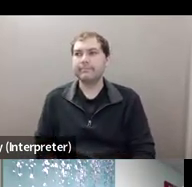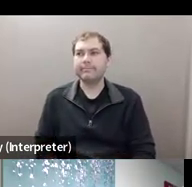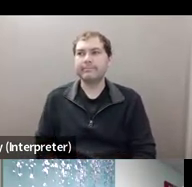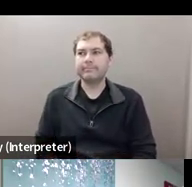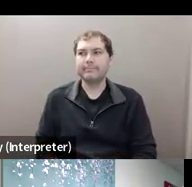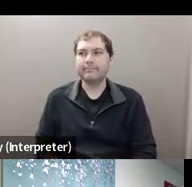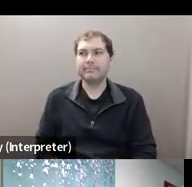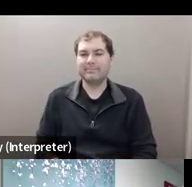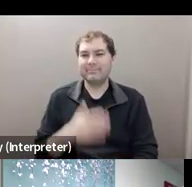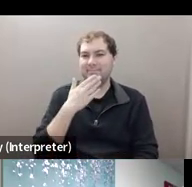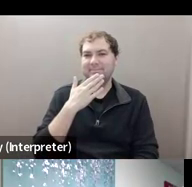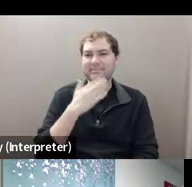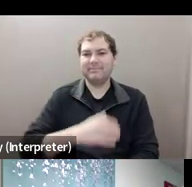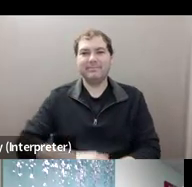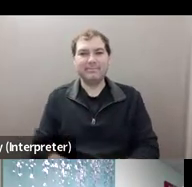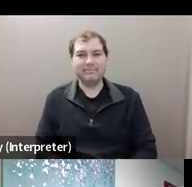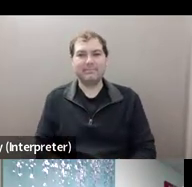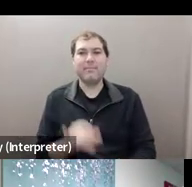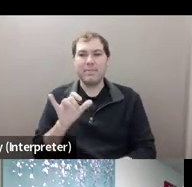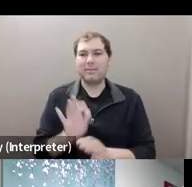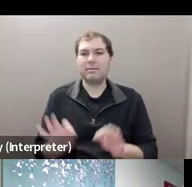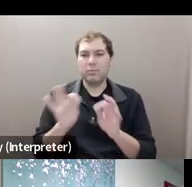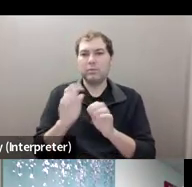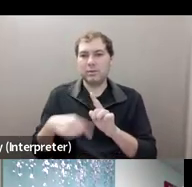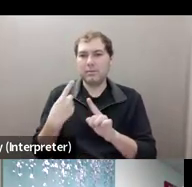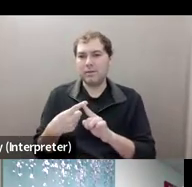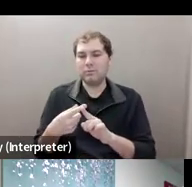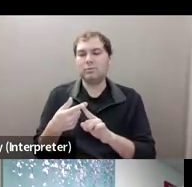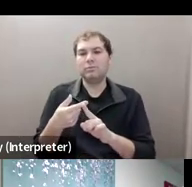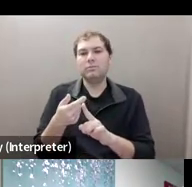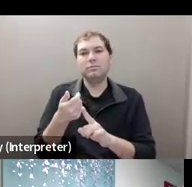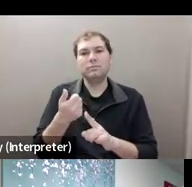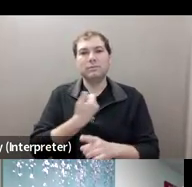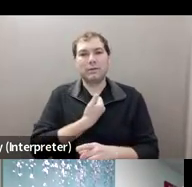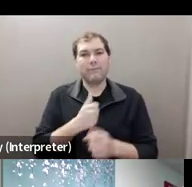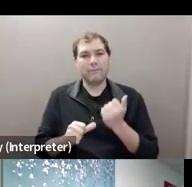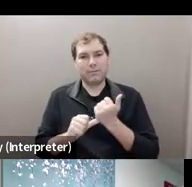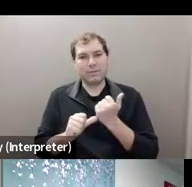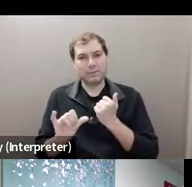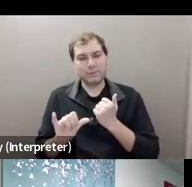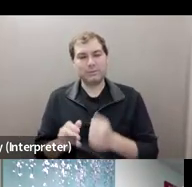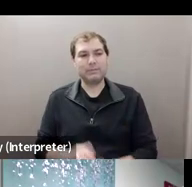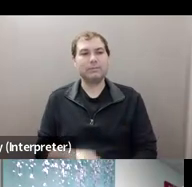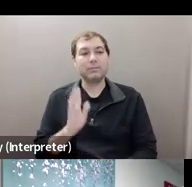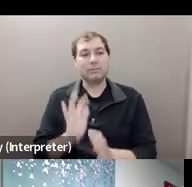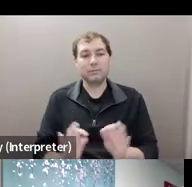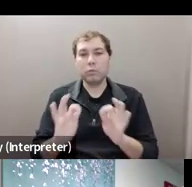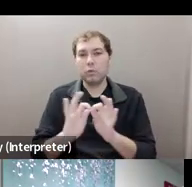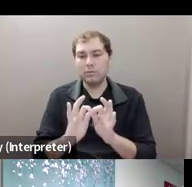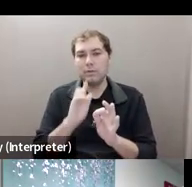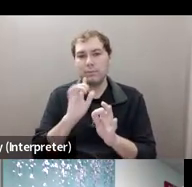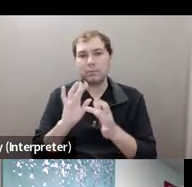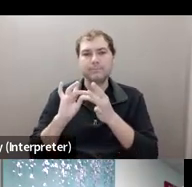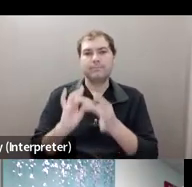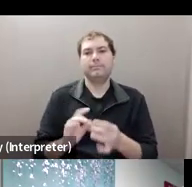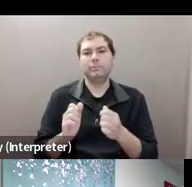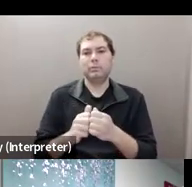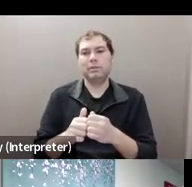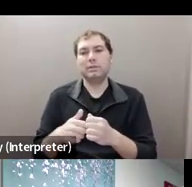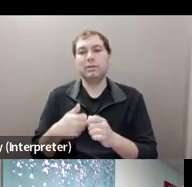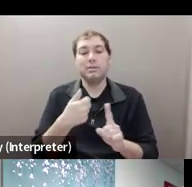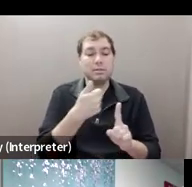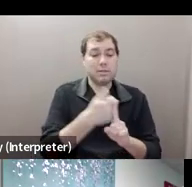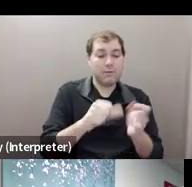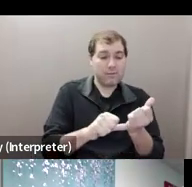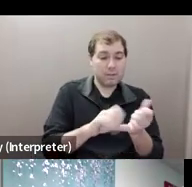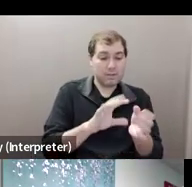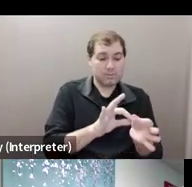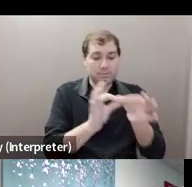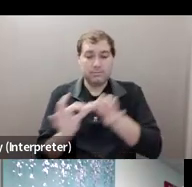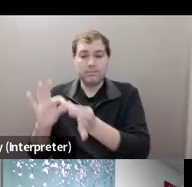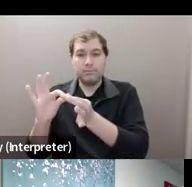Rebecca - APRIL: Thank you. That's really important. When we talk about self advocacy. I think it's really important that people have made the connection between self advocacy and how that works up to systems advocacy.